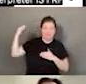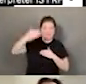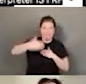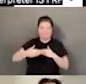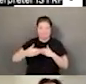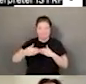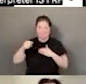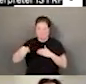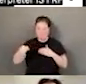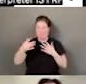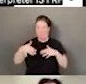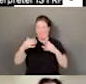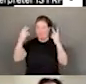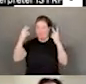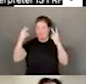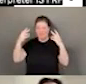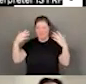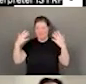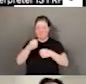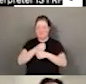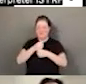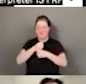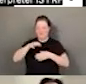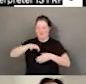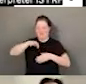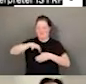So we will have ten minutes for coffee